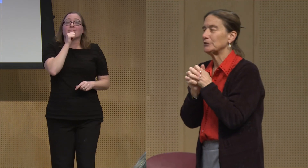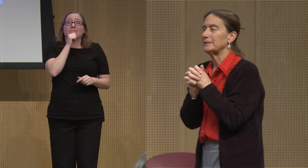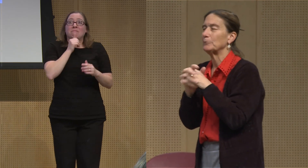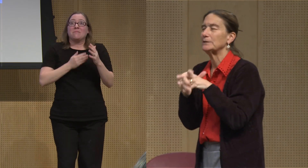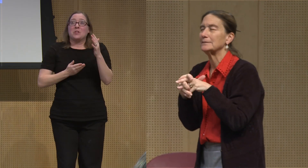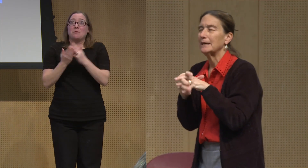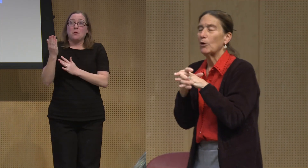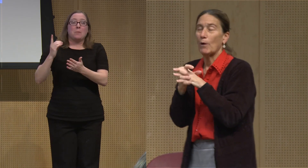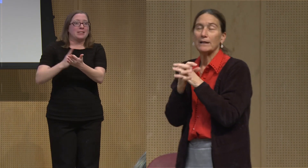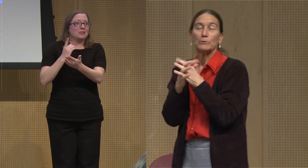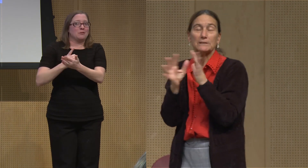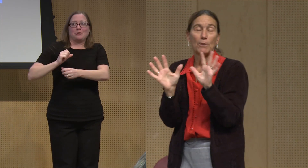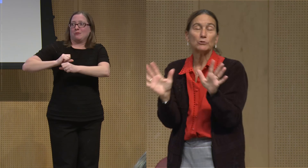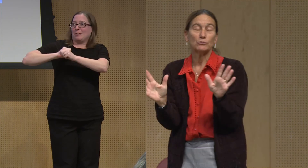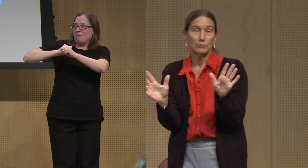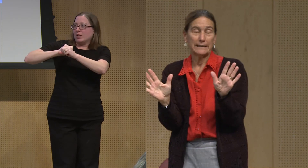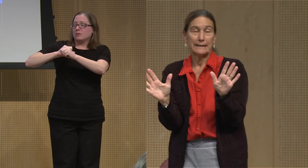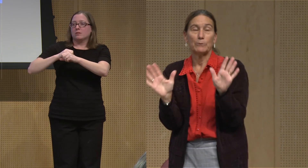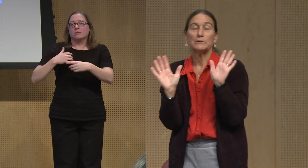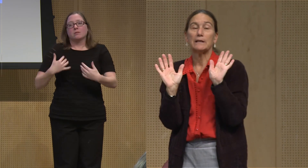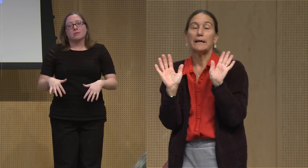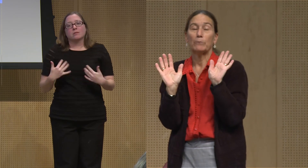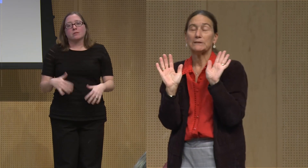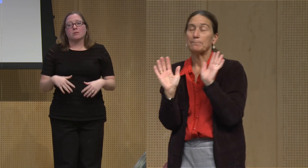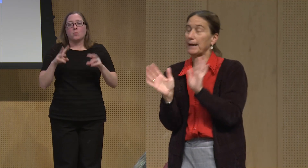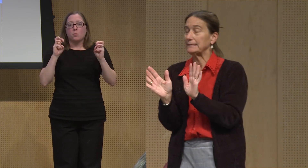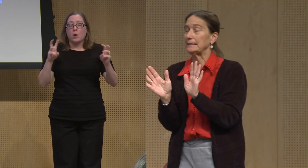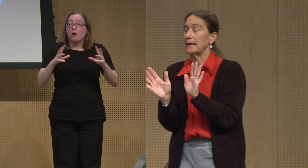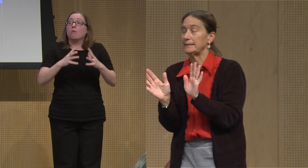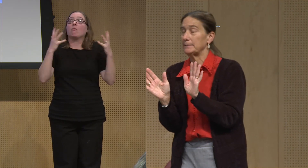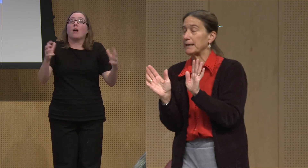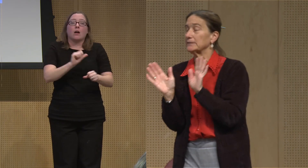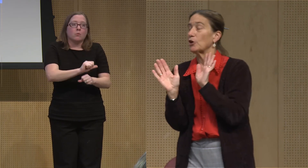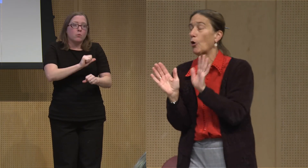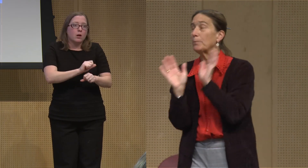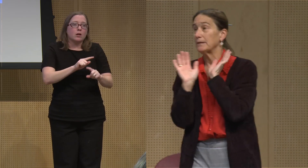IT WAS--WHILE IT WAS THE MOST GRUELING THING, IT WAS THE BEST THING I DID BECAUSE IT OPENED A LOT